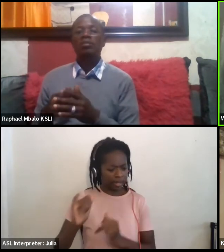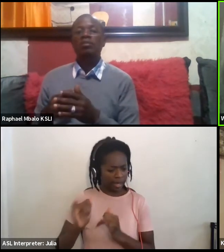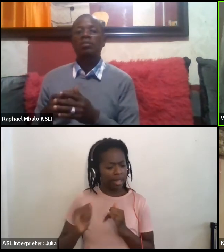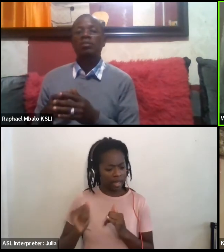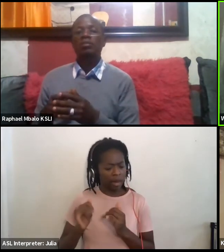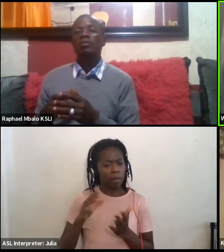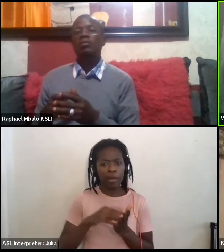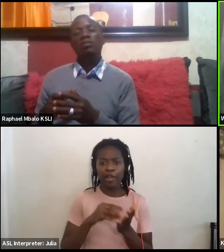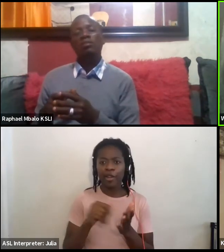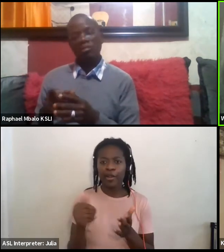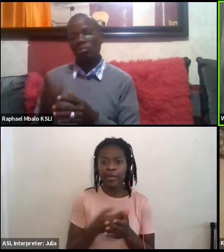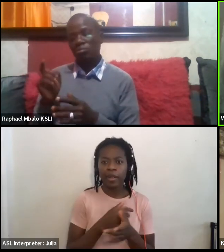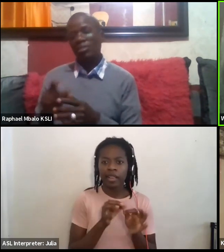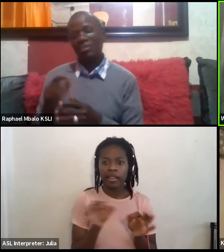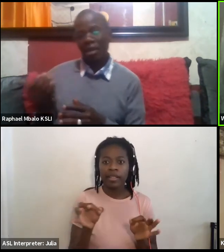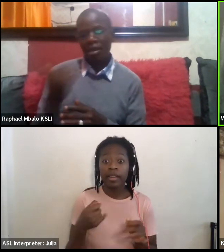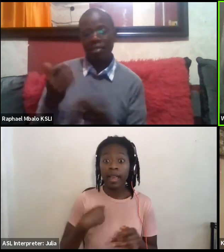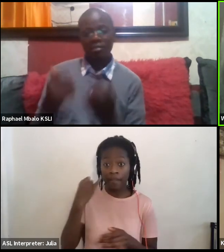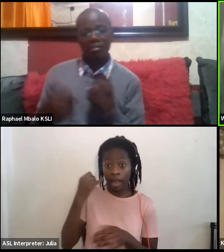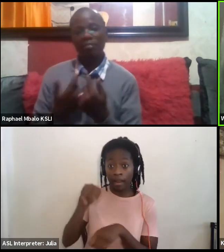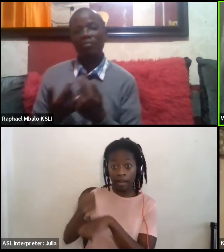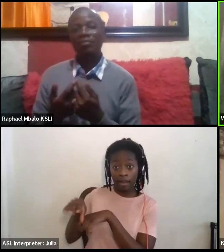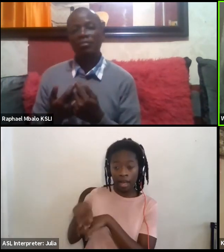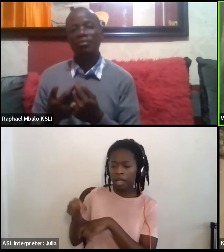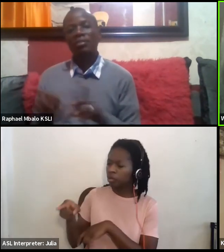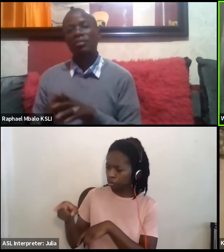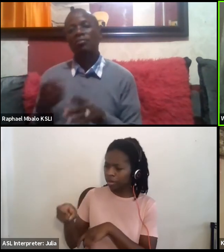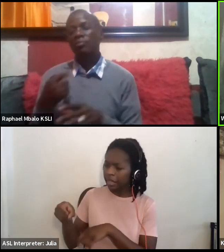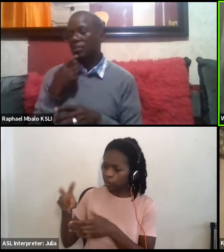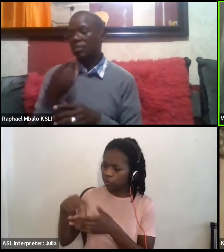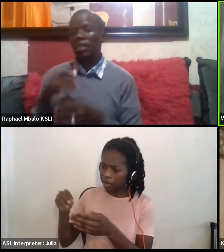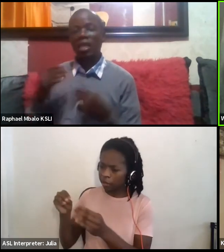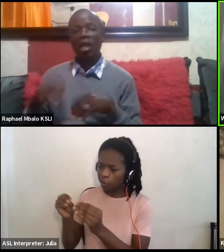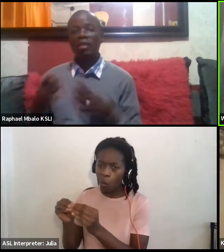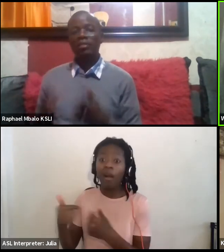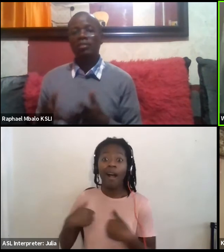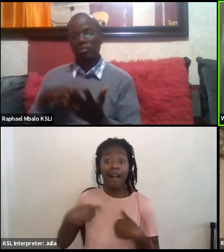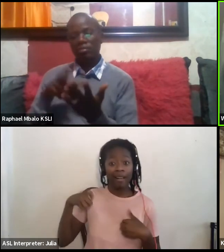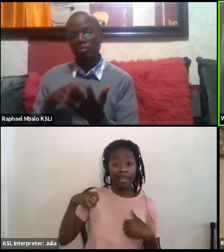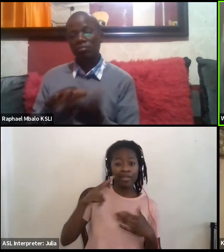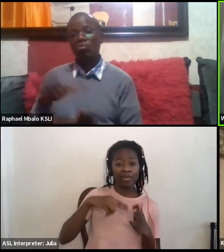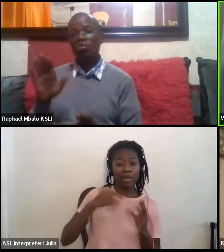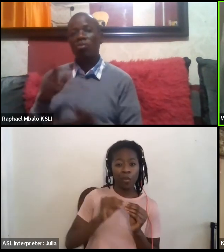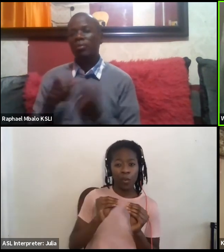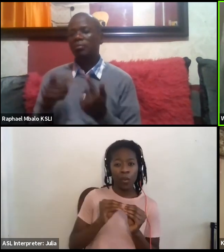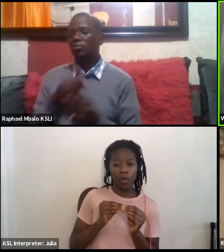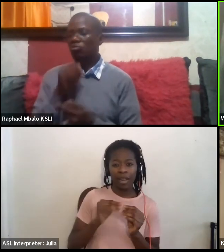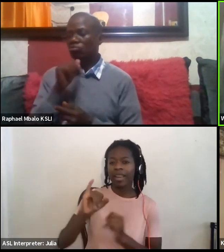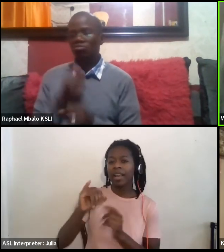If I'm telling this actor to read more why am I not doing it myself? Because integrity is so important to me,